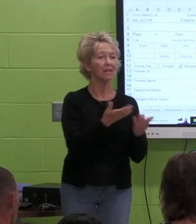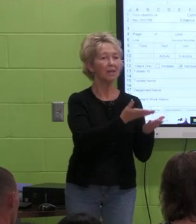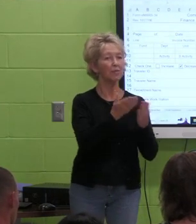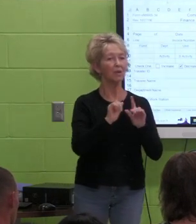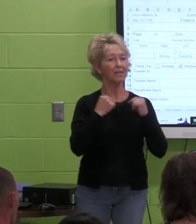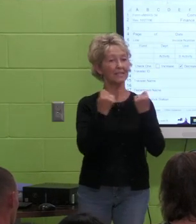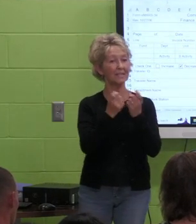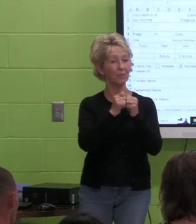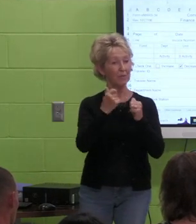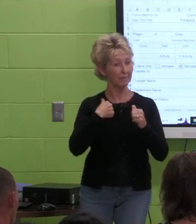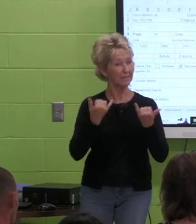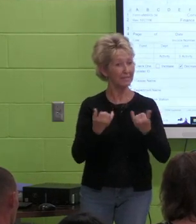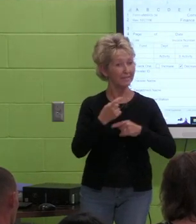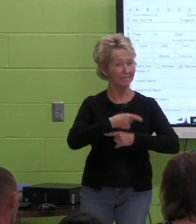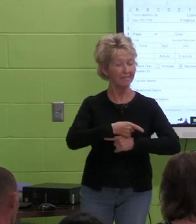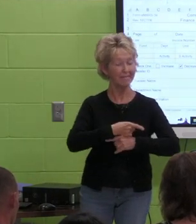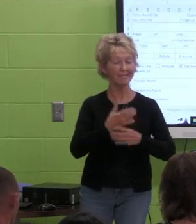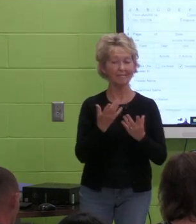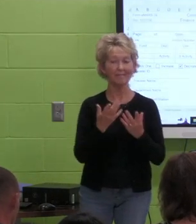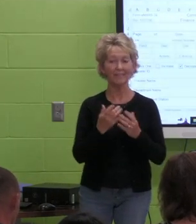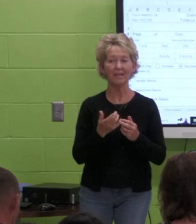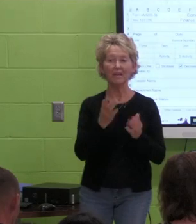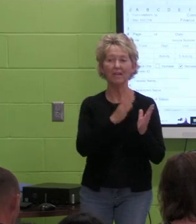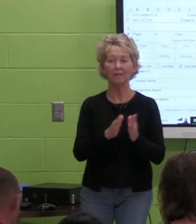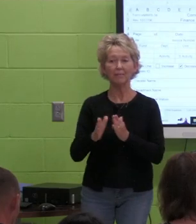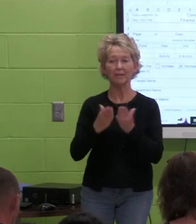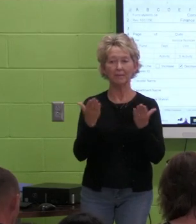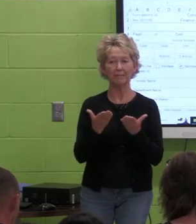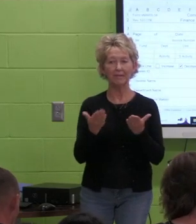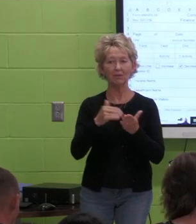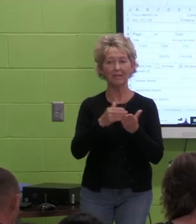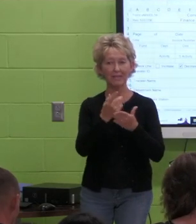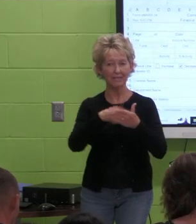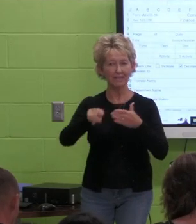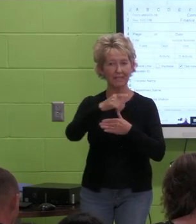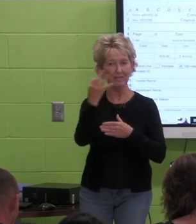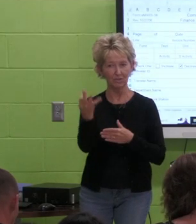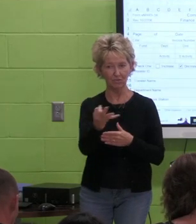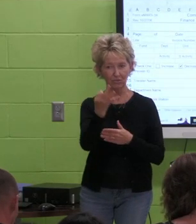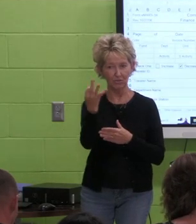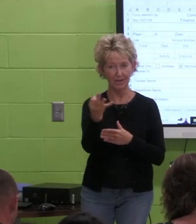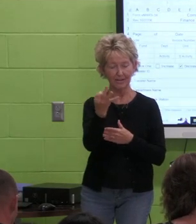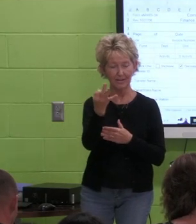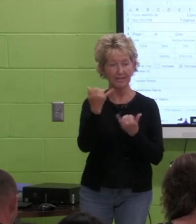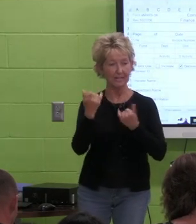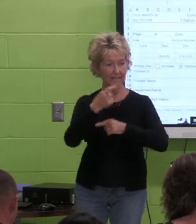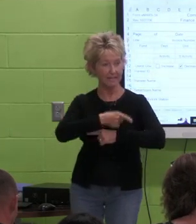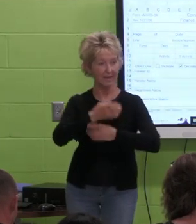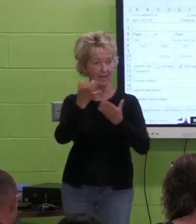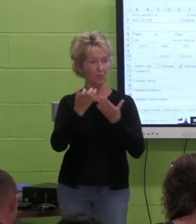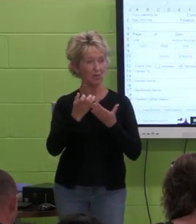with me today um we plan on being here again next Friday um today we just want to talk some high